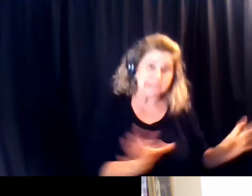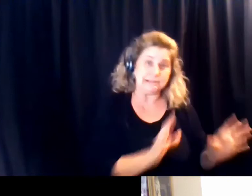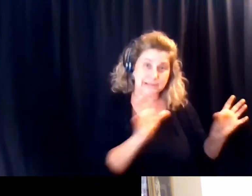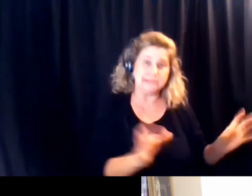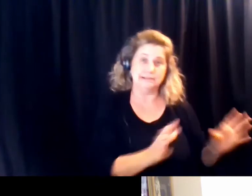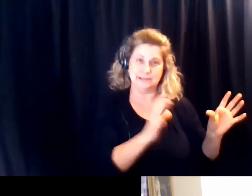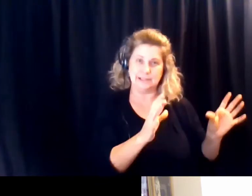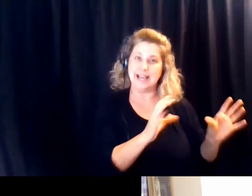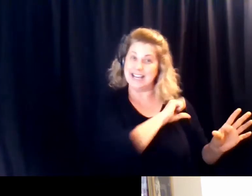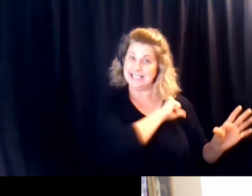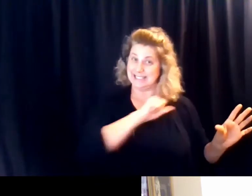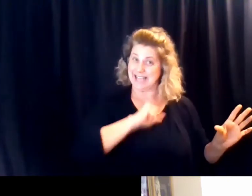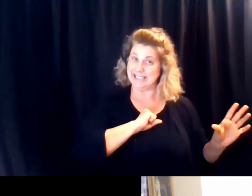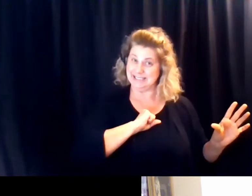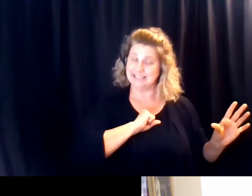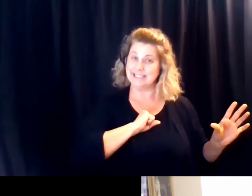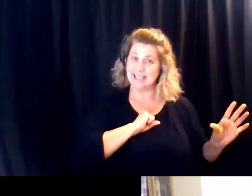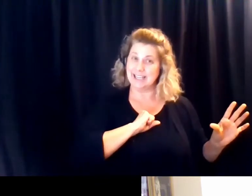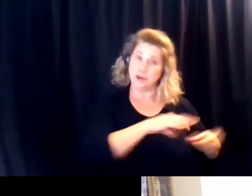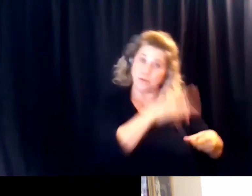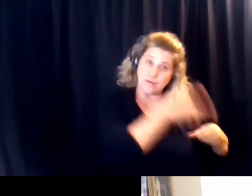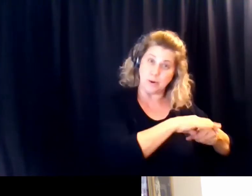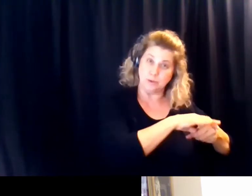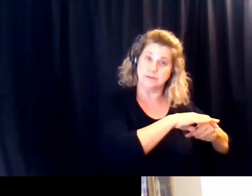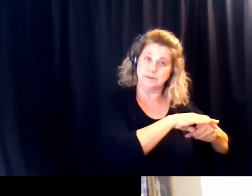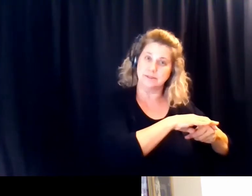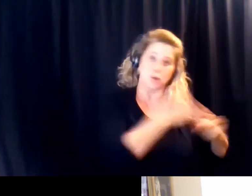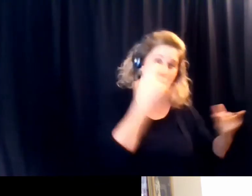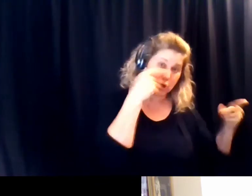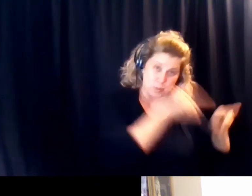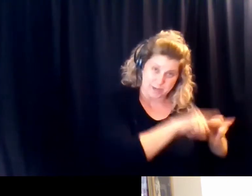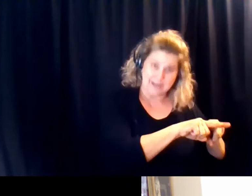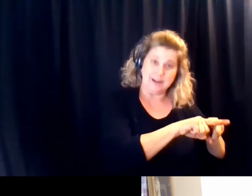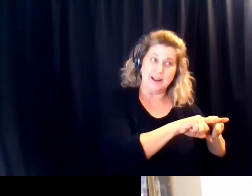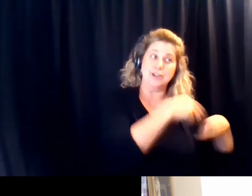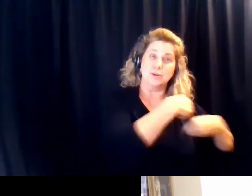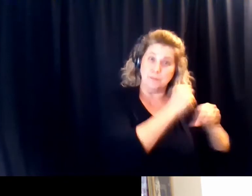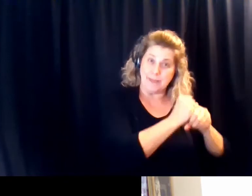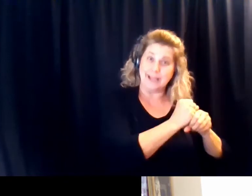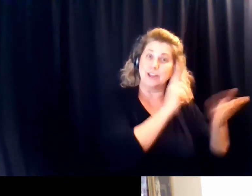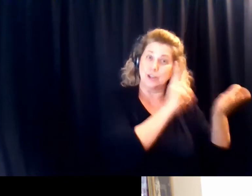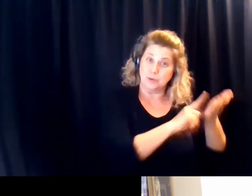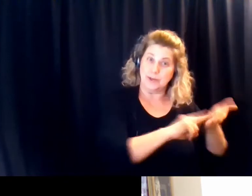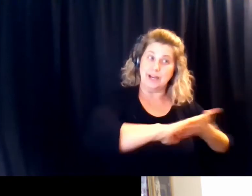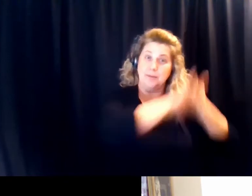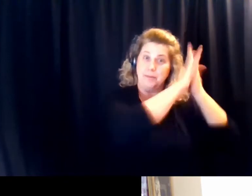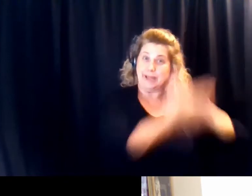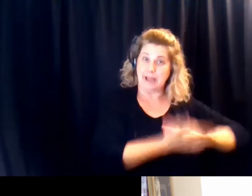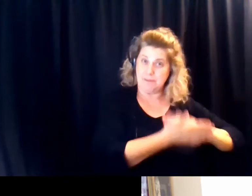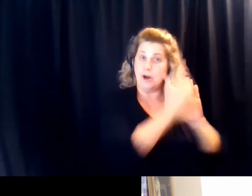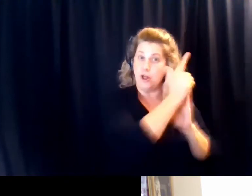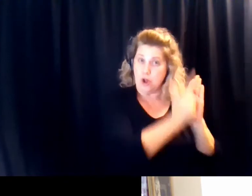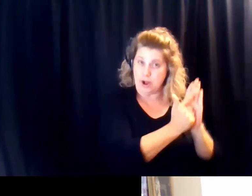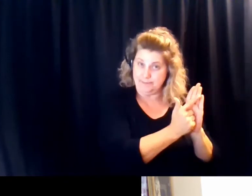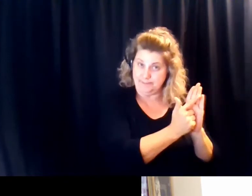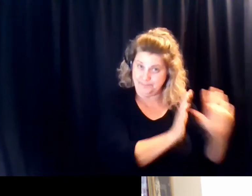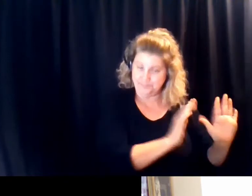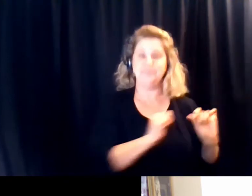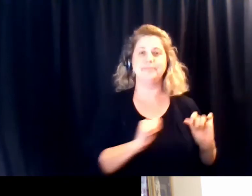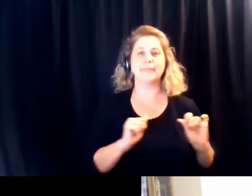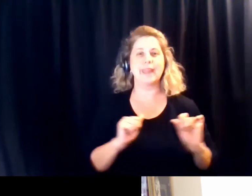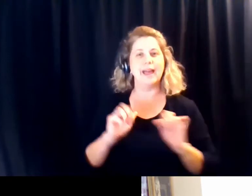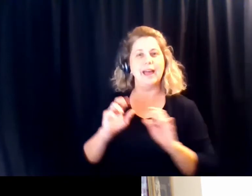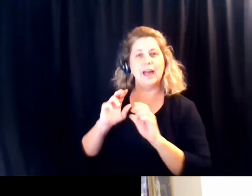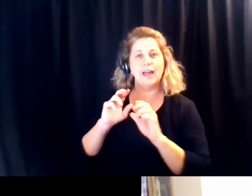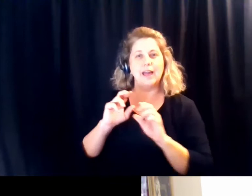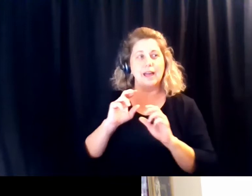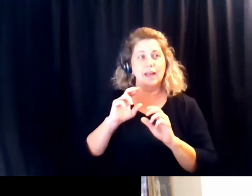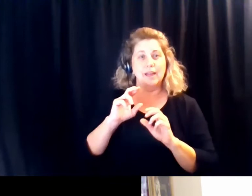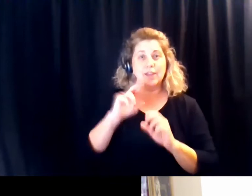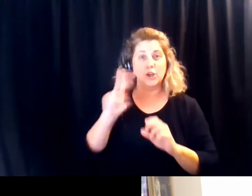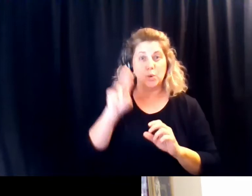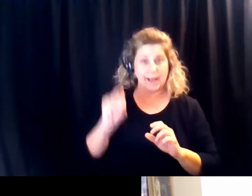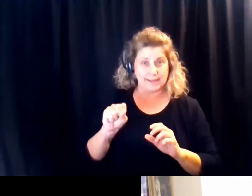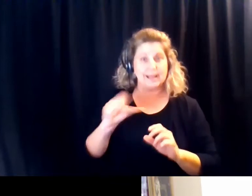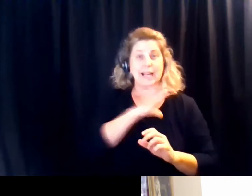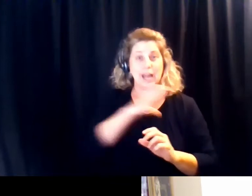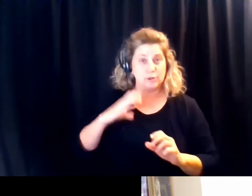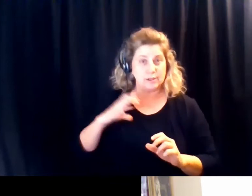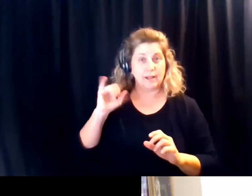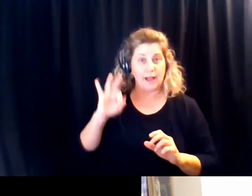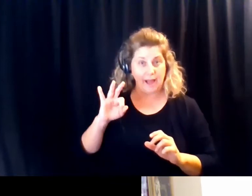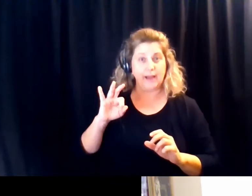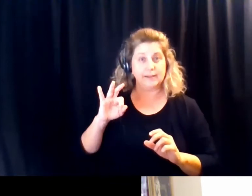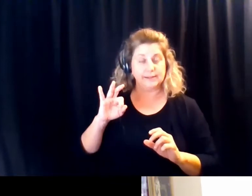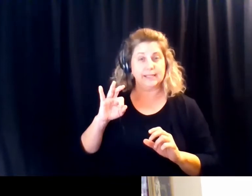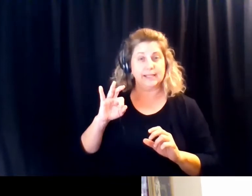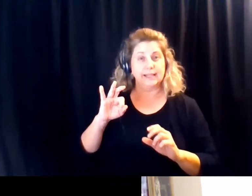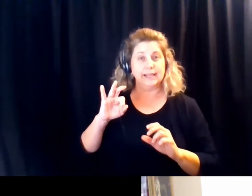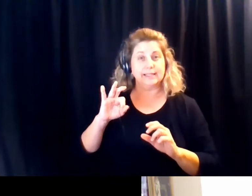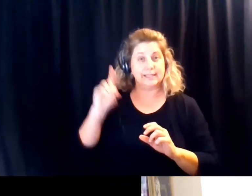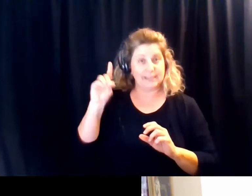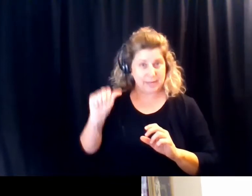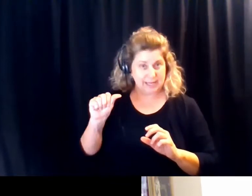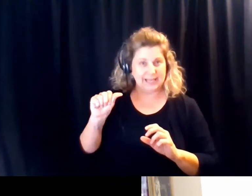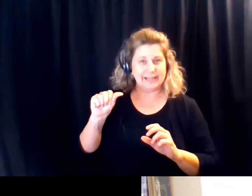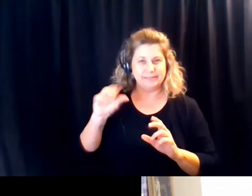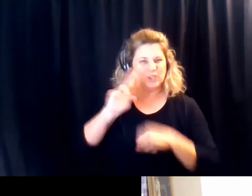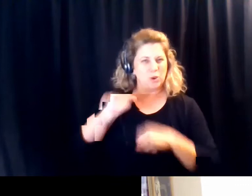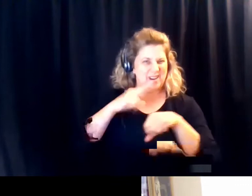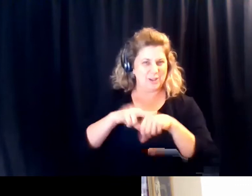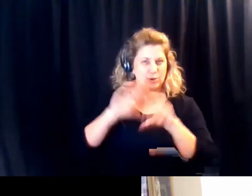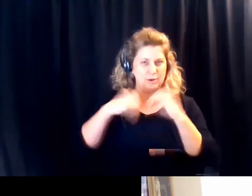Judith Heumann: It basically is a treaty that has been signed by all but a few countries, including the US and the Treaty in many ways is not identical but similar to the Americans with Disabilities Act.